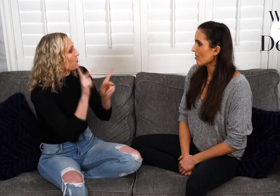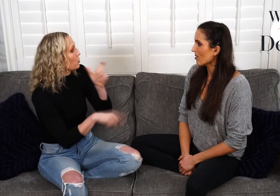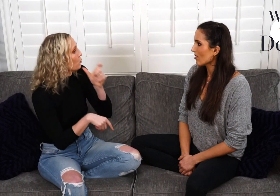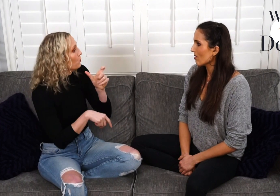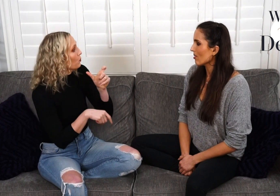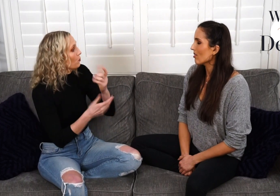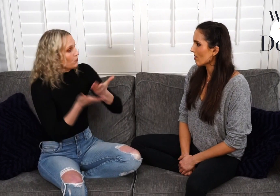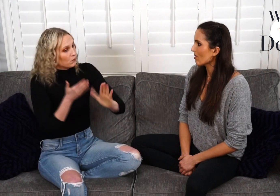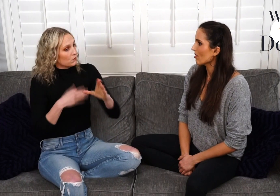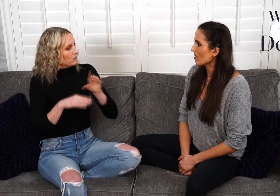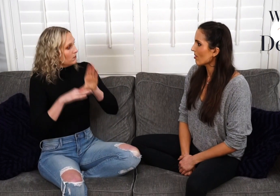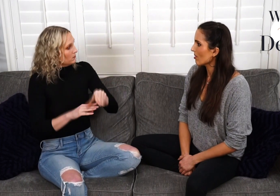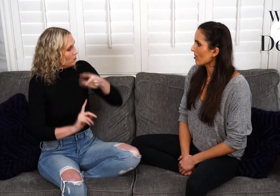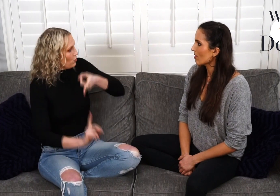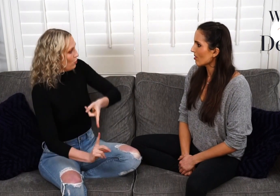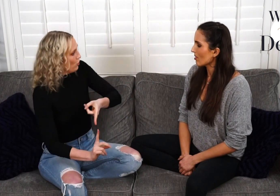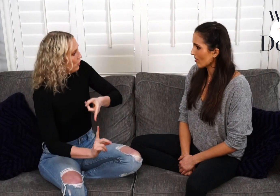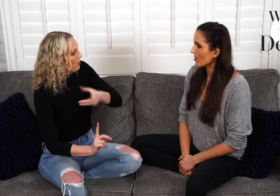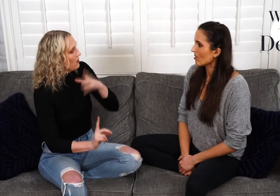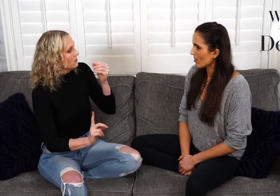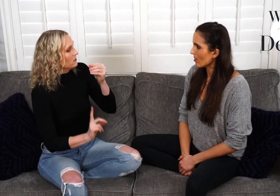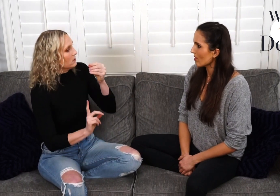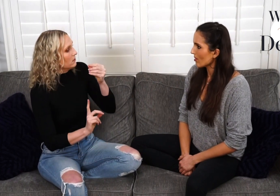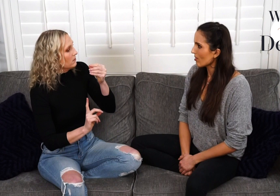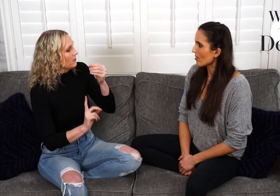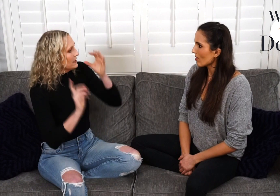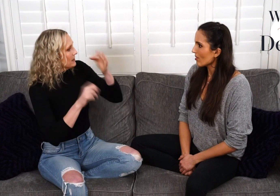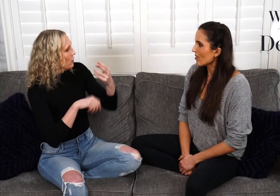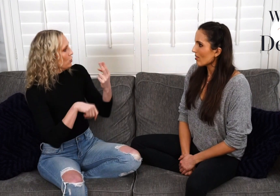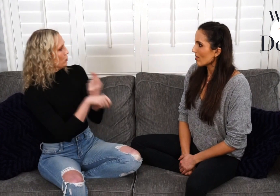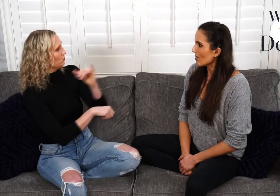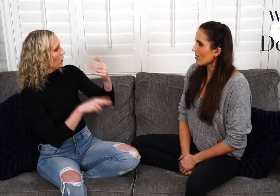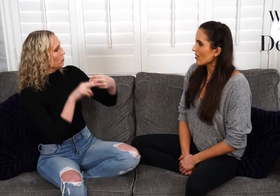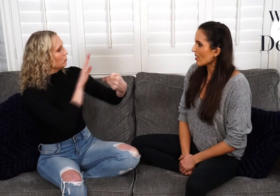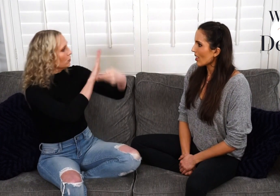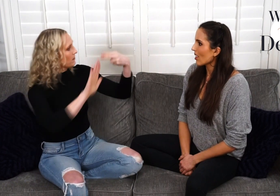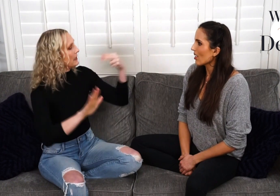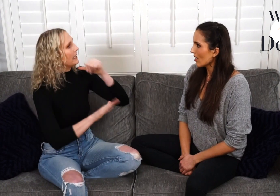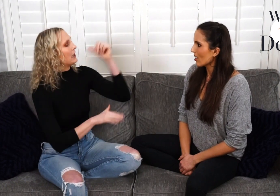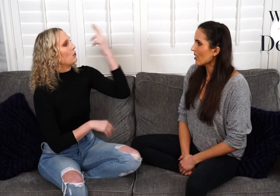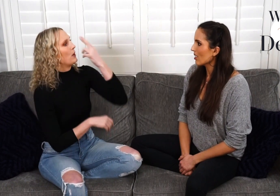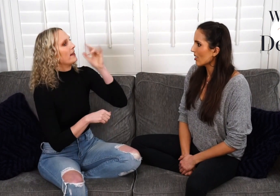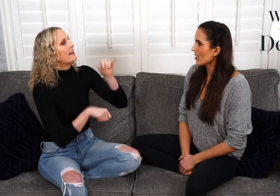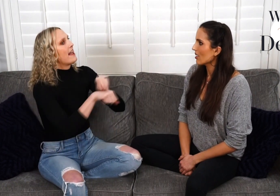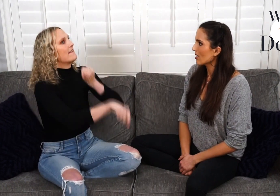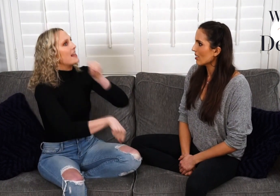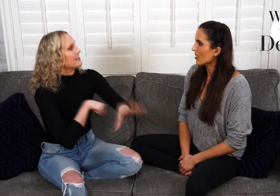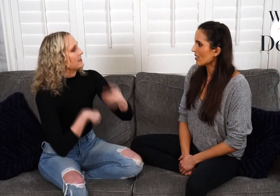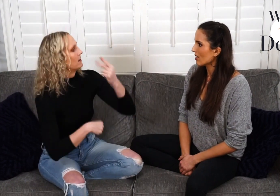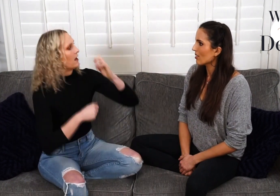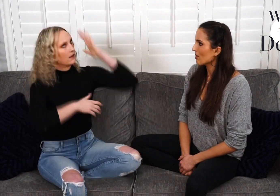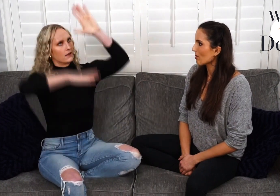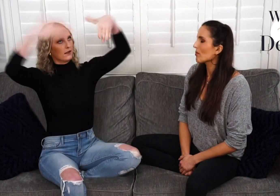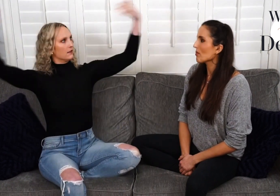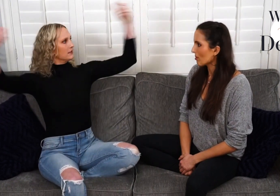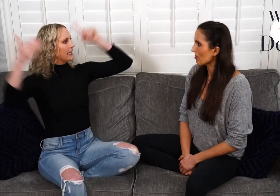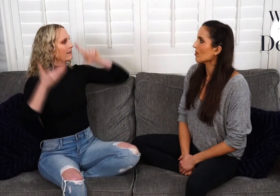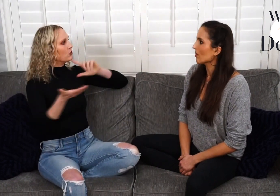who reject and put down people they decided to use that and they didn't realize that that actually impacts the greater community, the